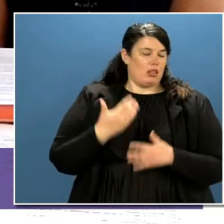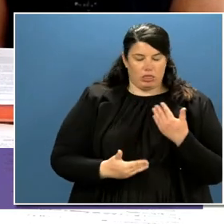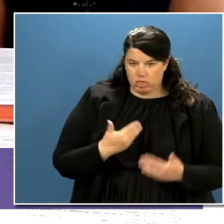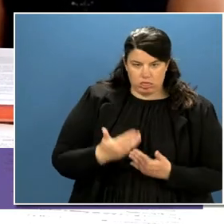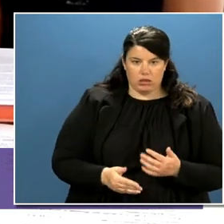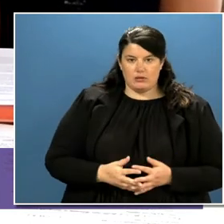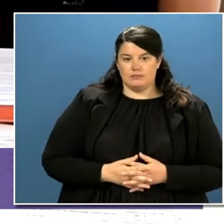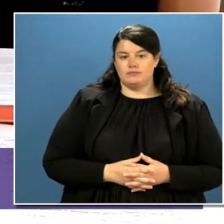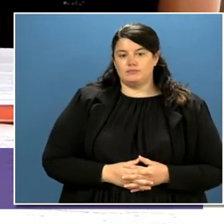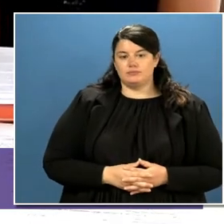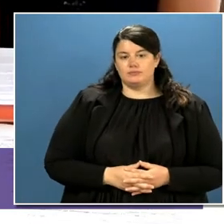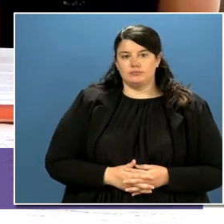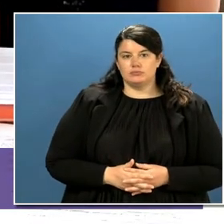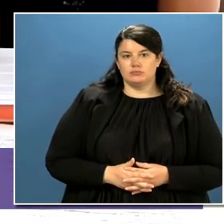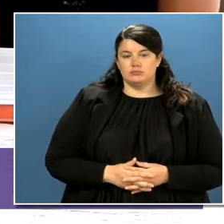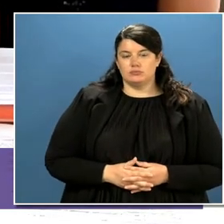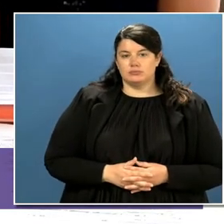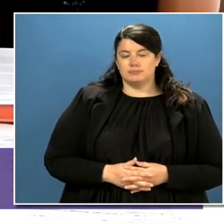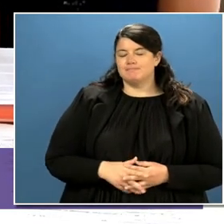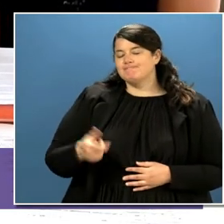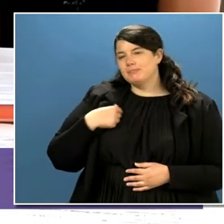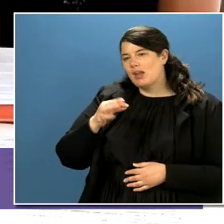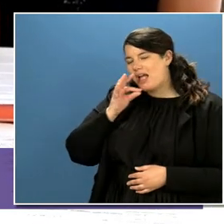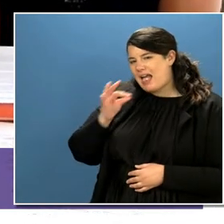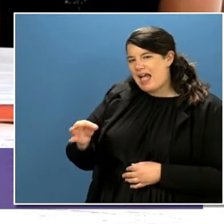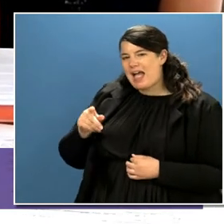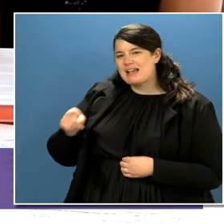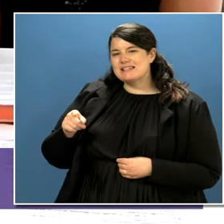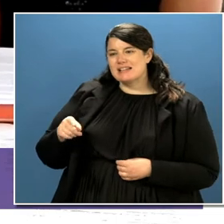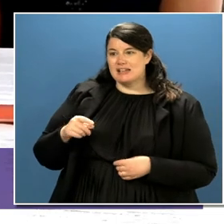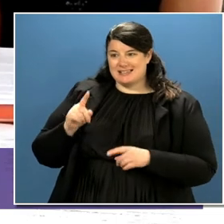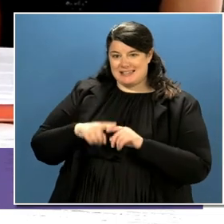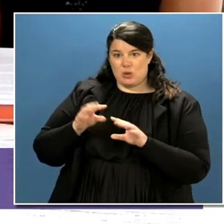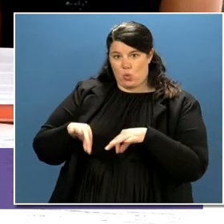And do they, I mean it is early days and often action plans take a